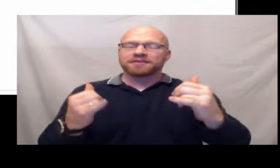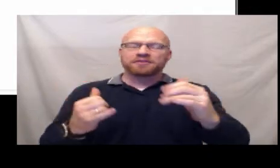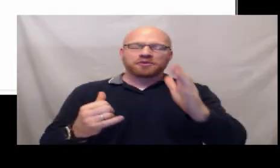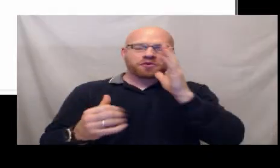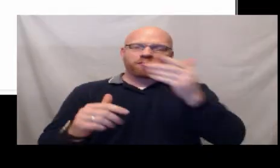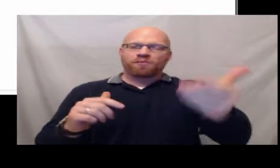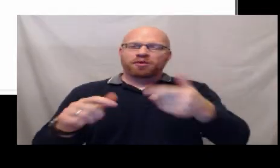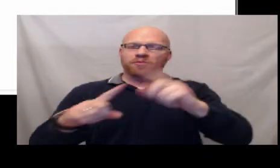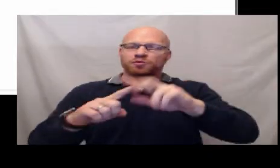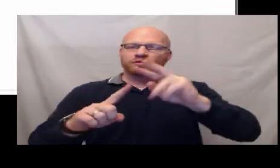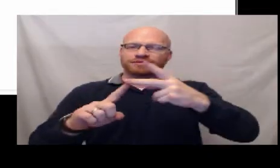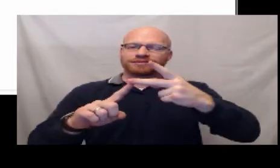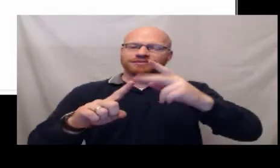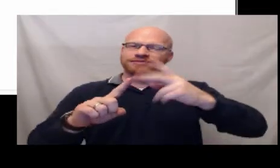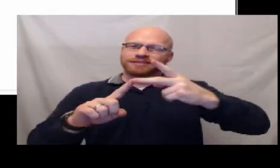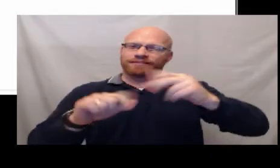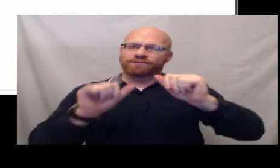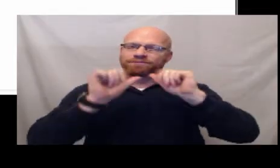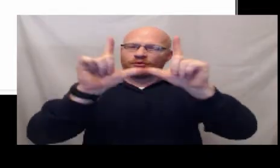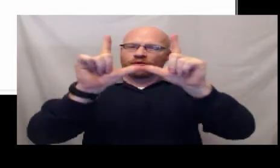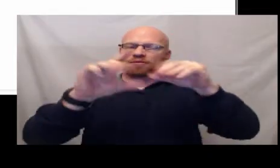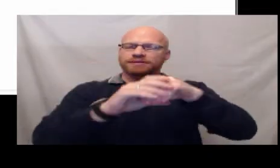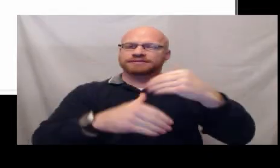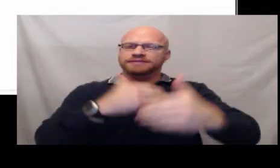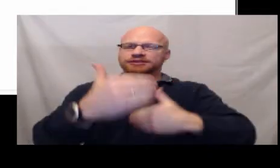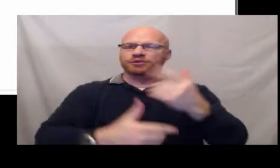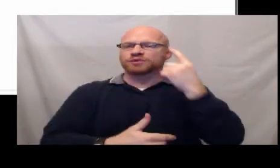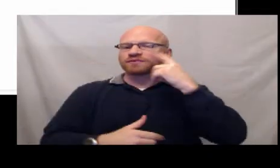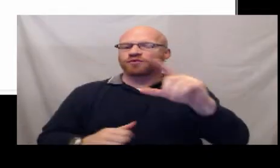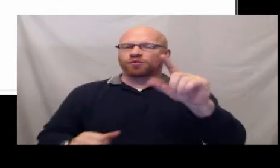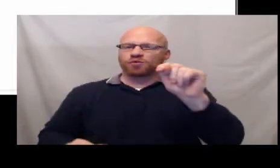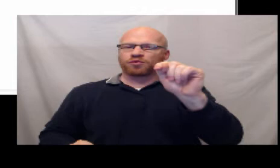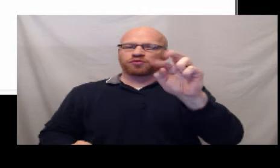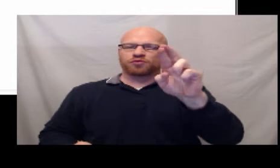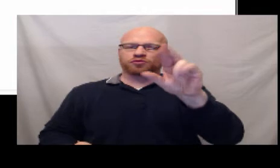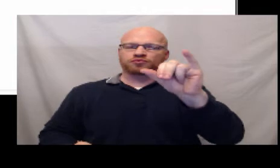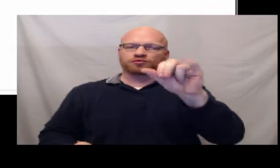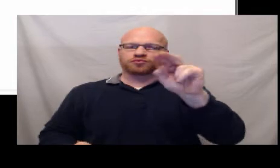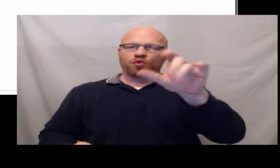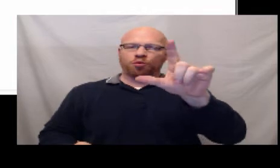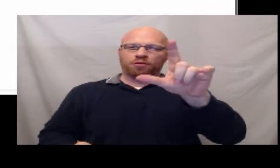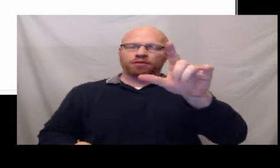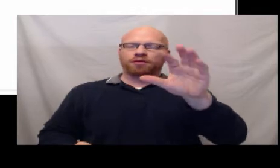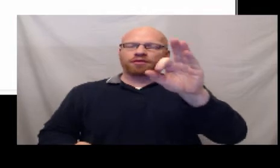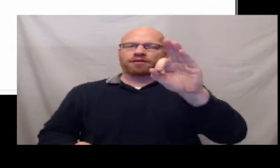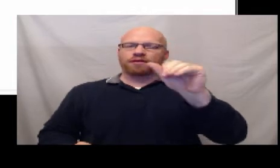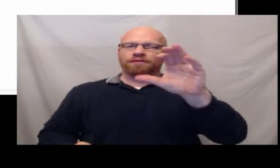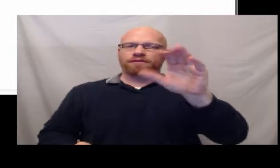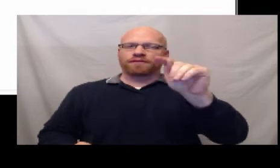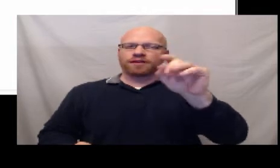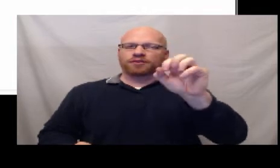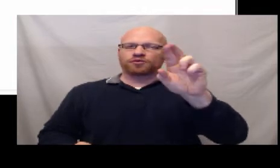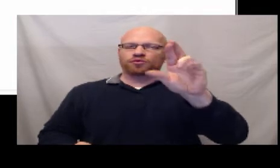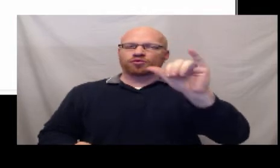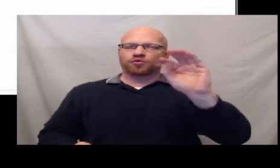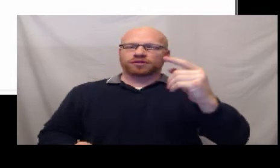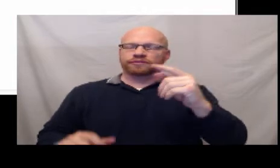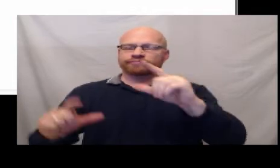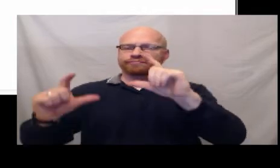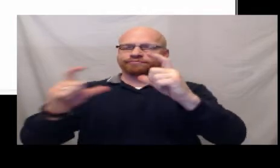Now welcome to the second blog in the sequence in the series for factoring trinomials